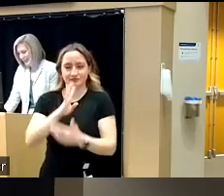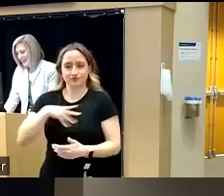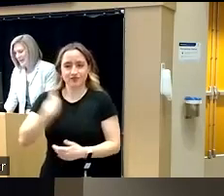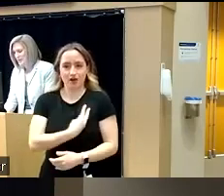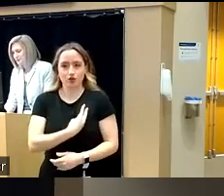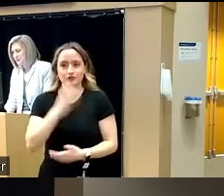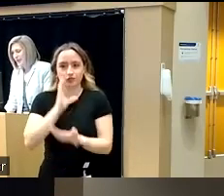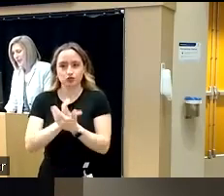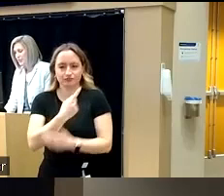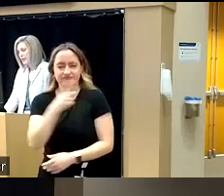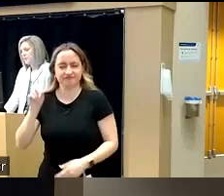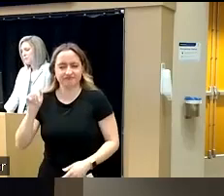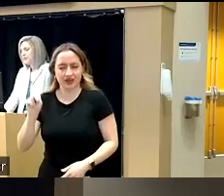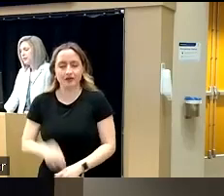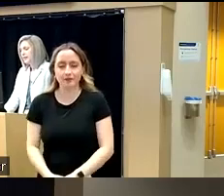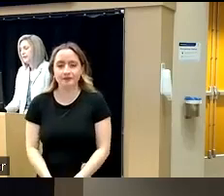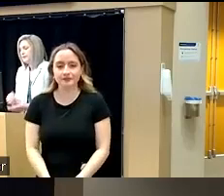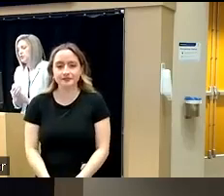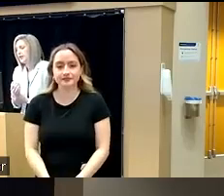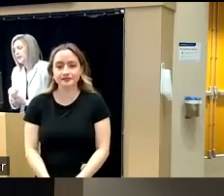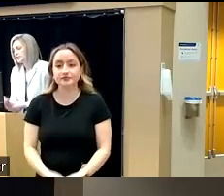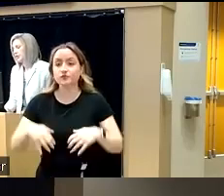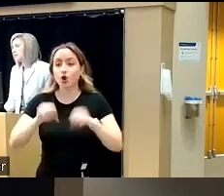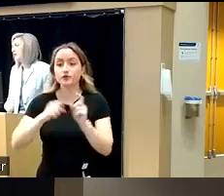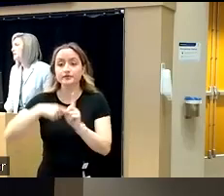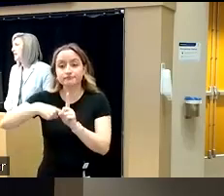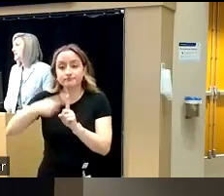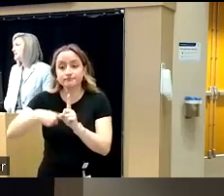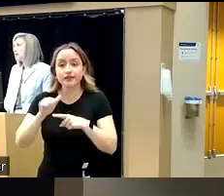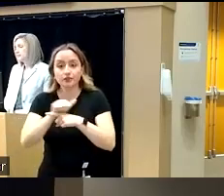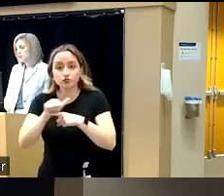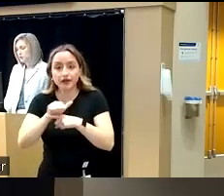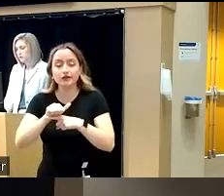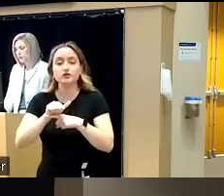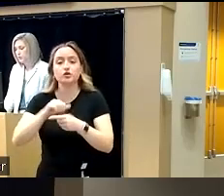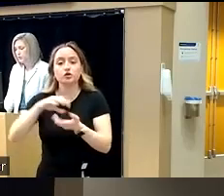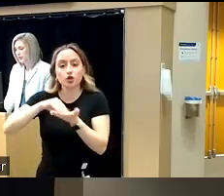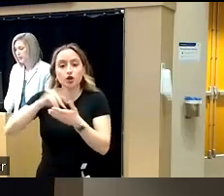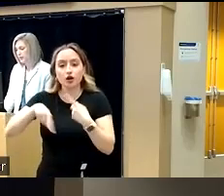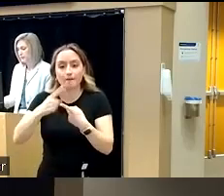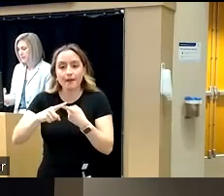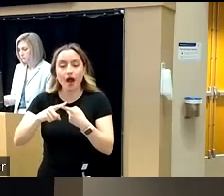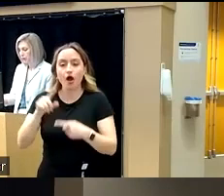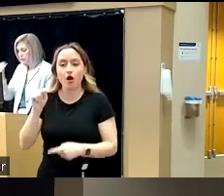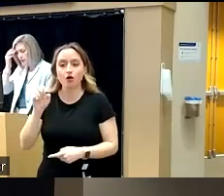and we have a monthly training to learn about the tenets of solution focused train um the approach